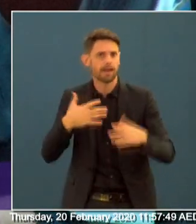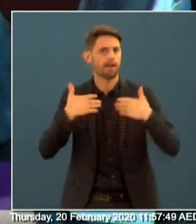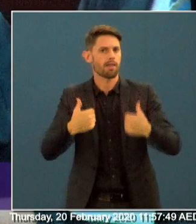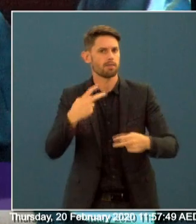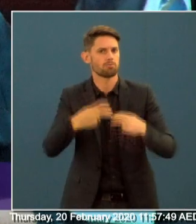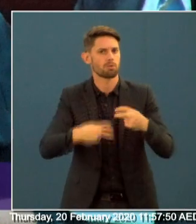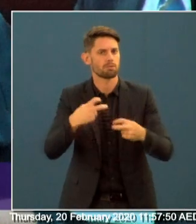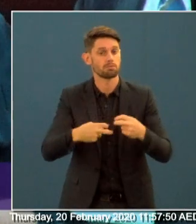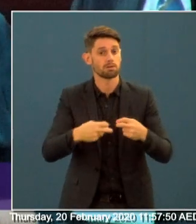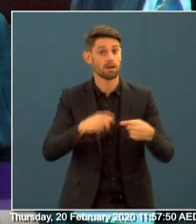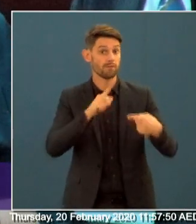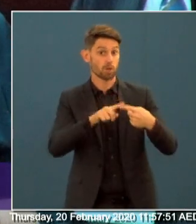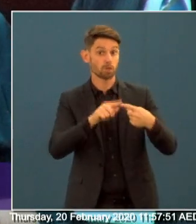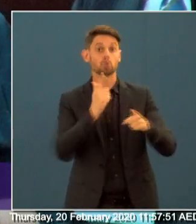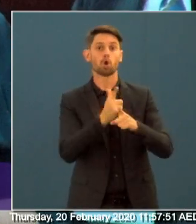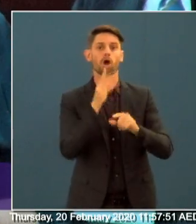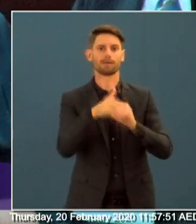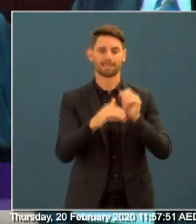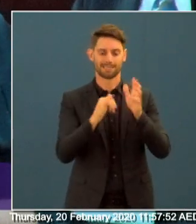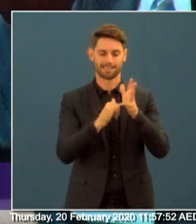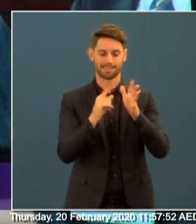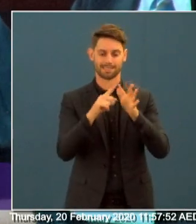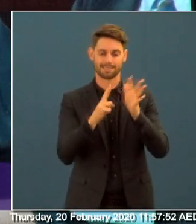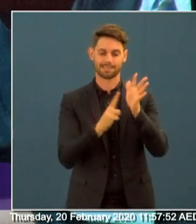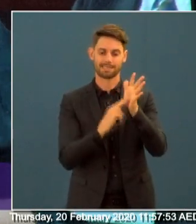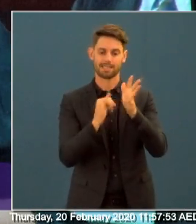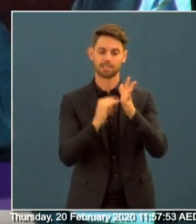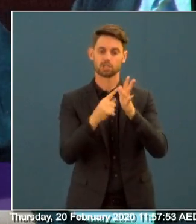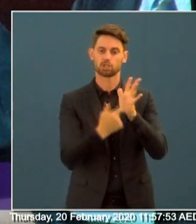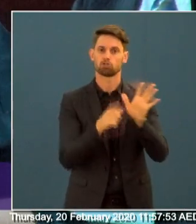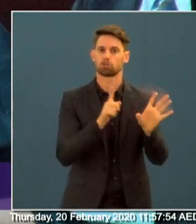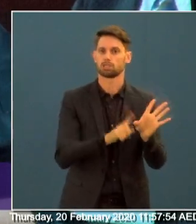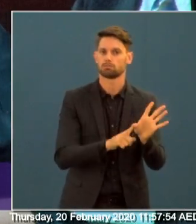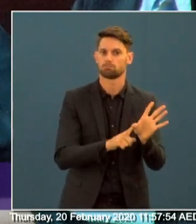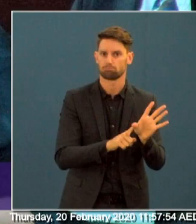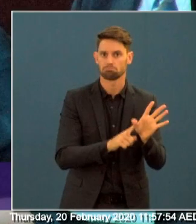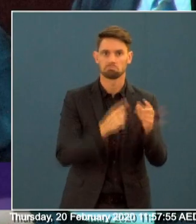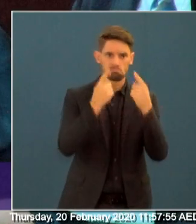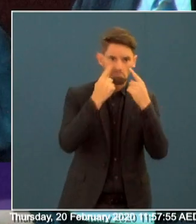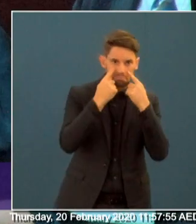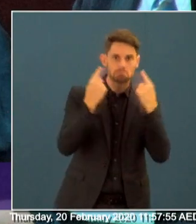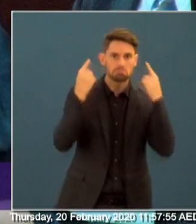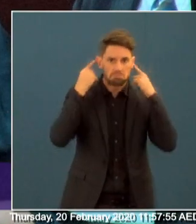So, first of all, we deal with sensory abnormalities. And this starts with your statement at paragraph 46.